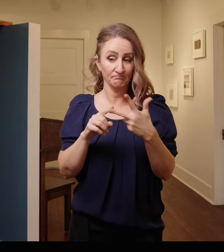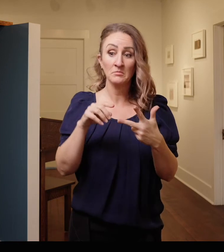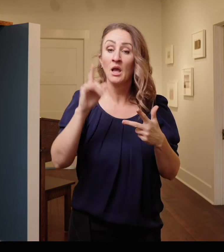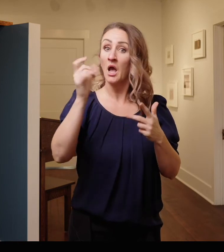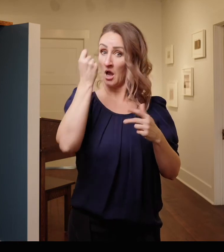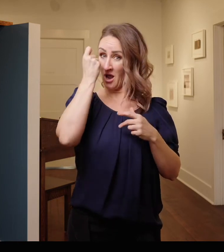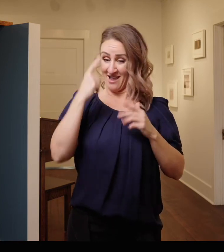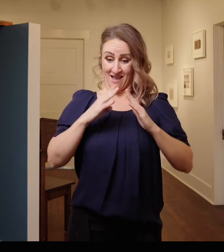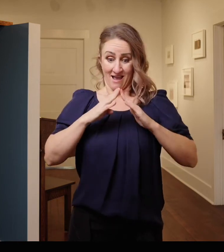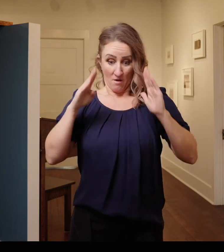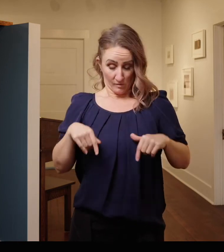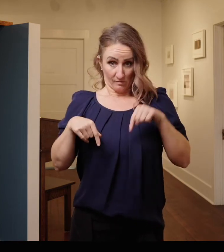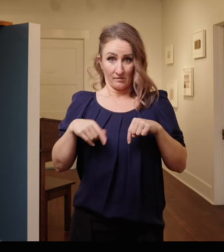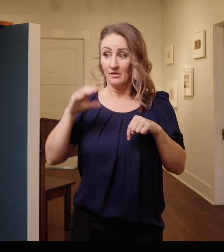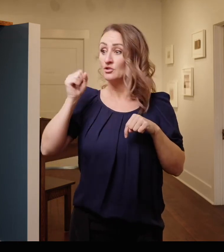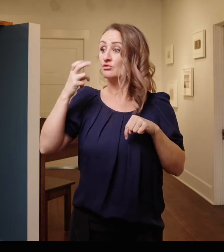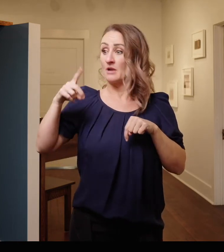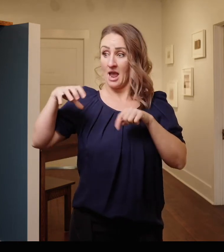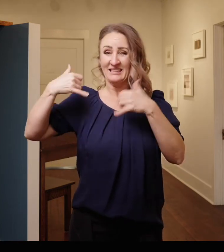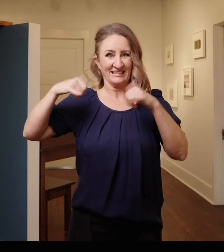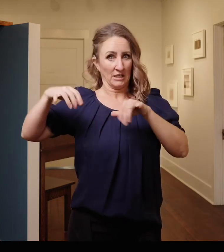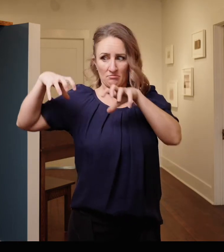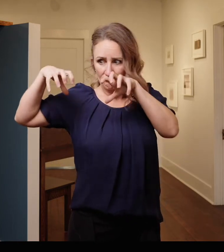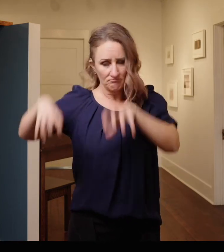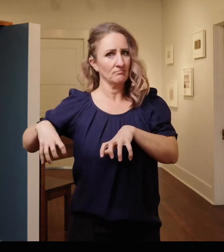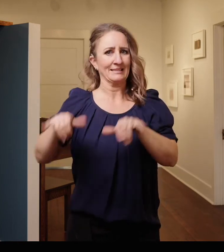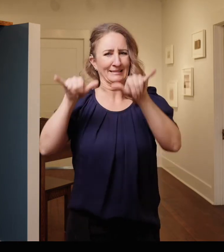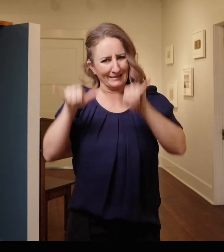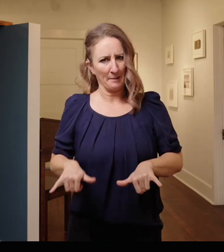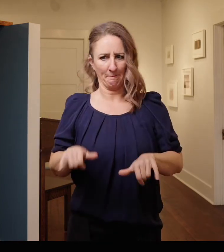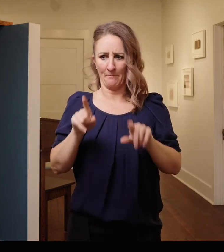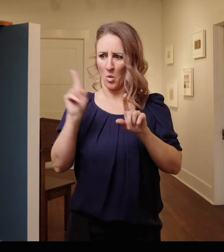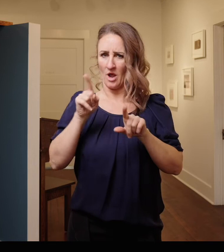with the house and Shed still in their original locations on site.